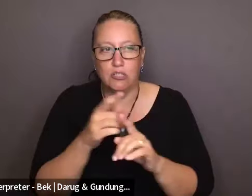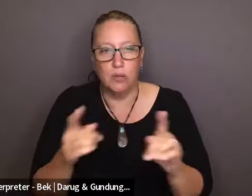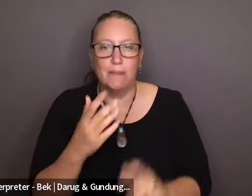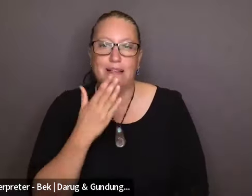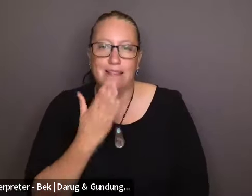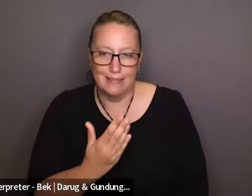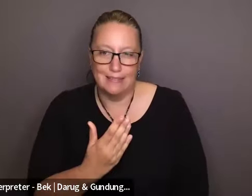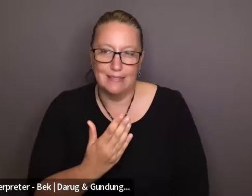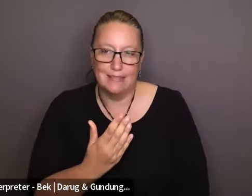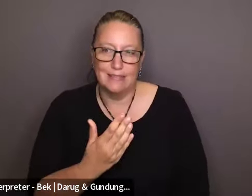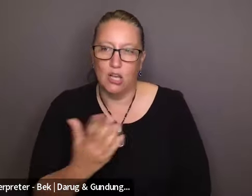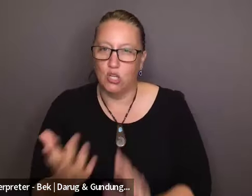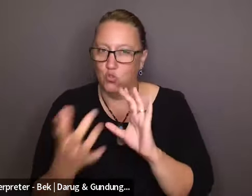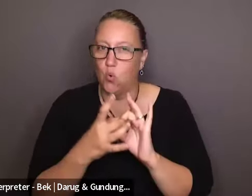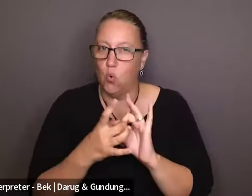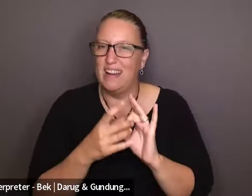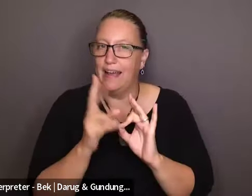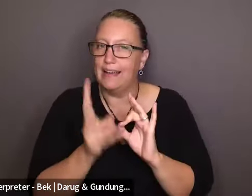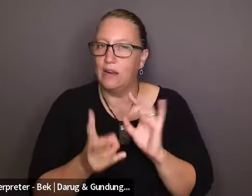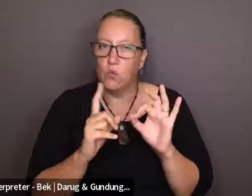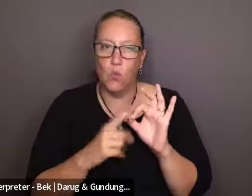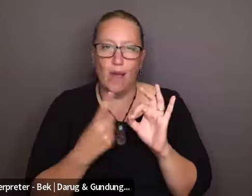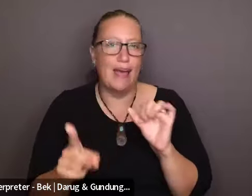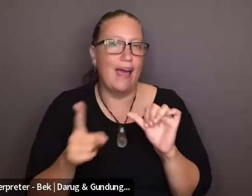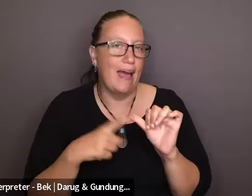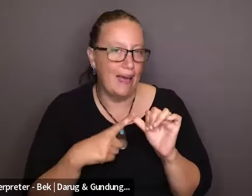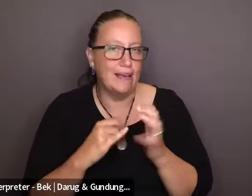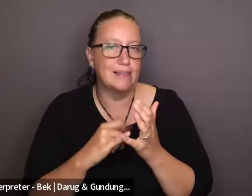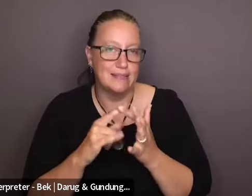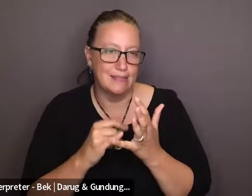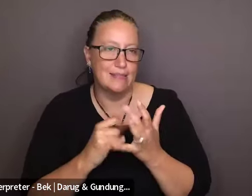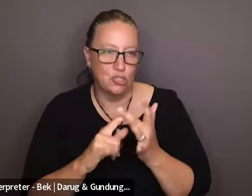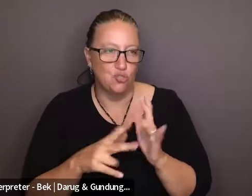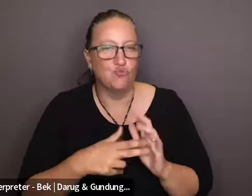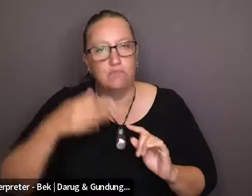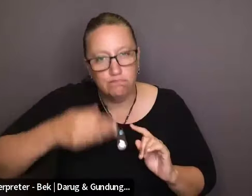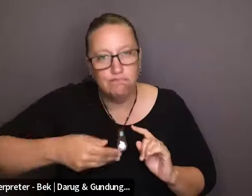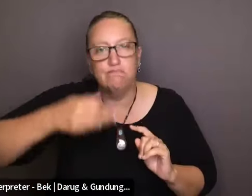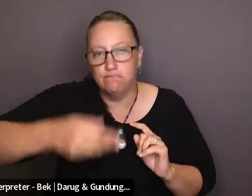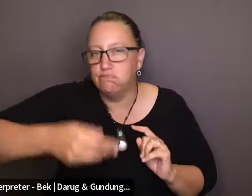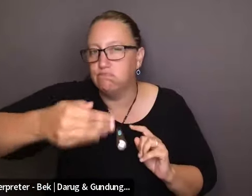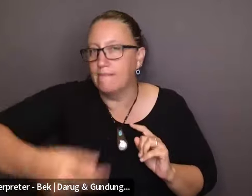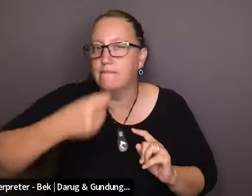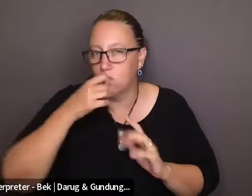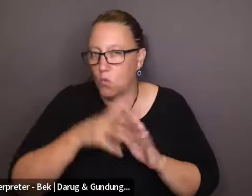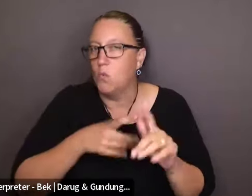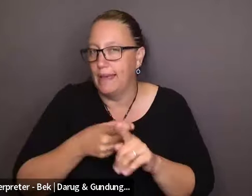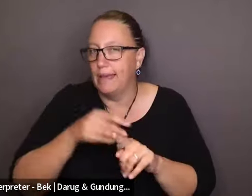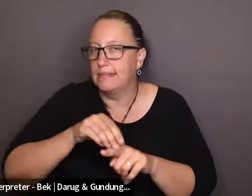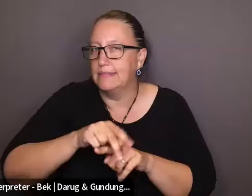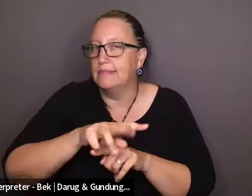advance. If we don't get to all of your questions today I would really encourage you to join one of our Q&A